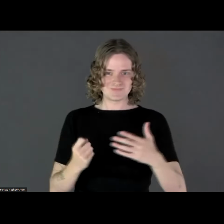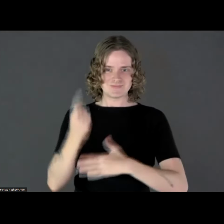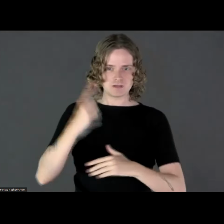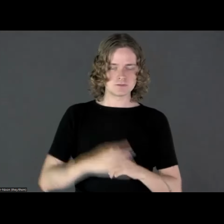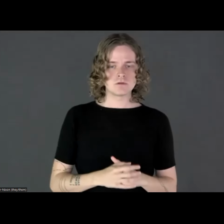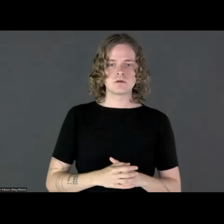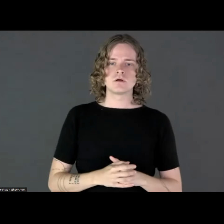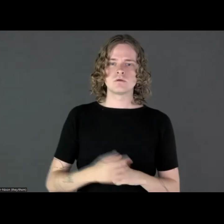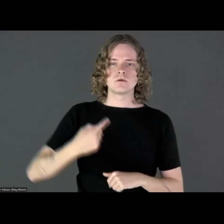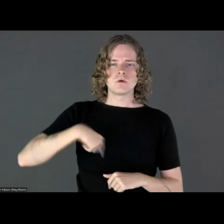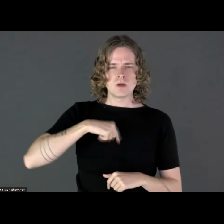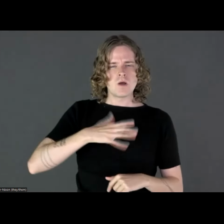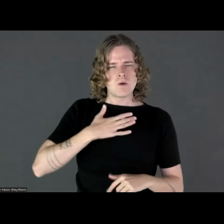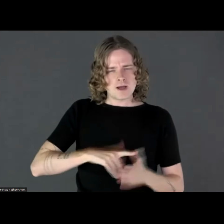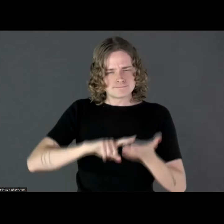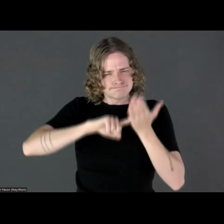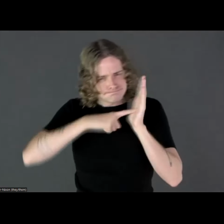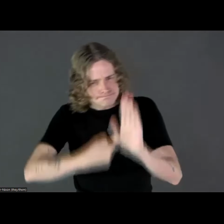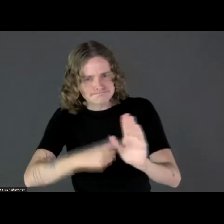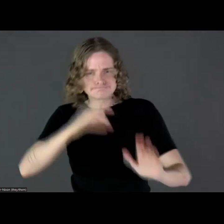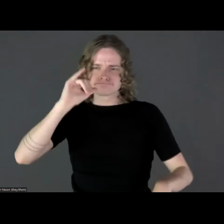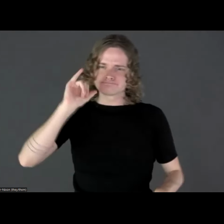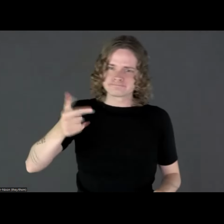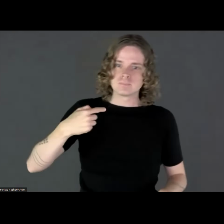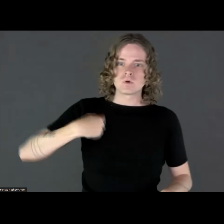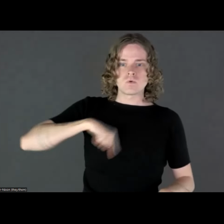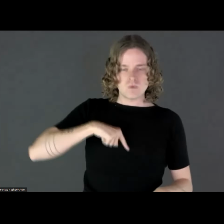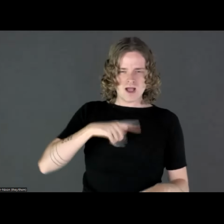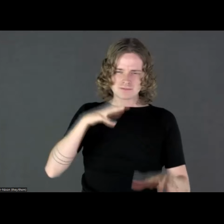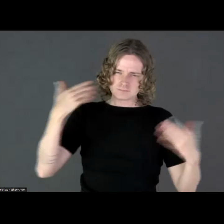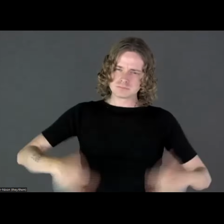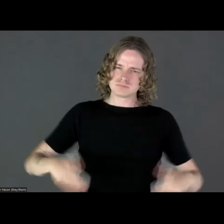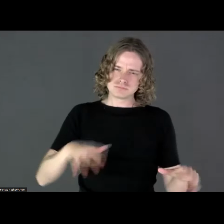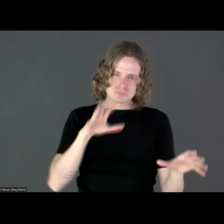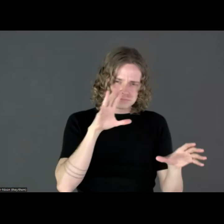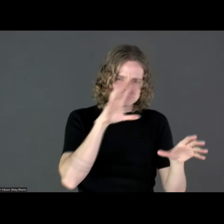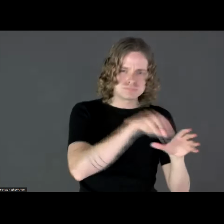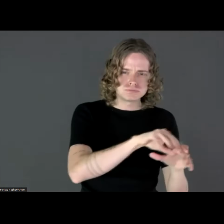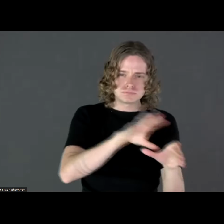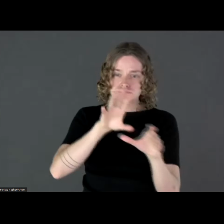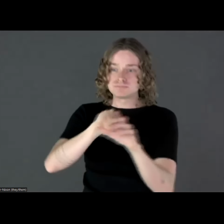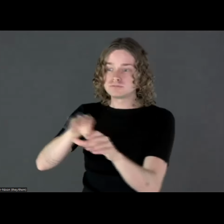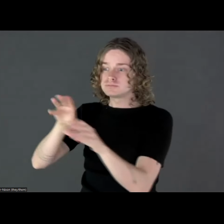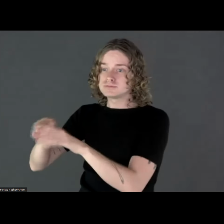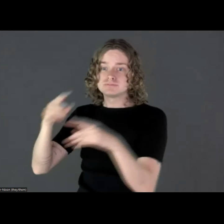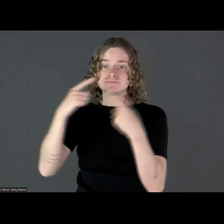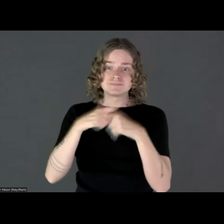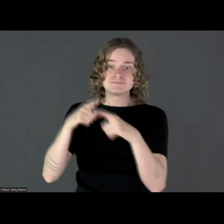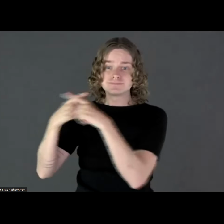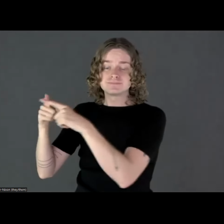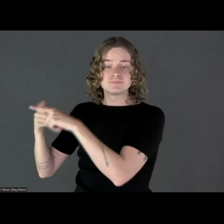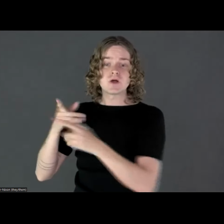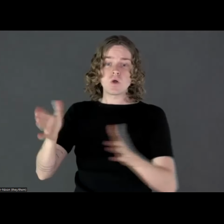meaningful involved in all humanitarian actions. Involving OPDs is obligatory on the United